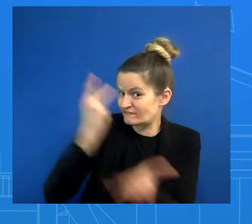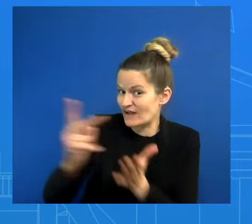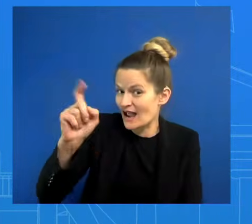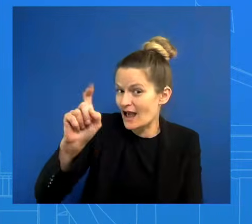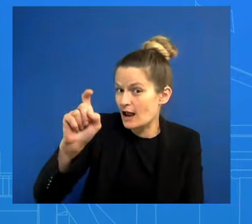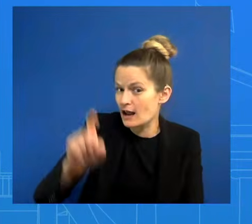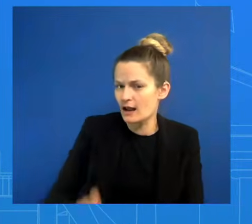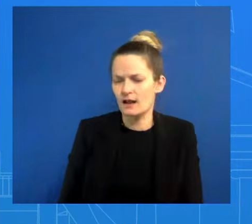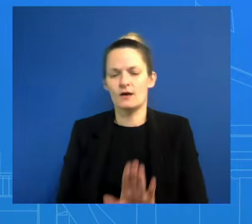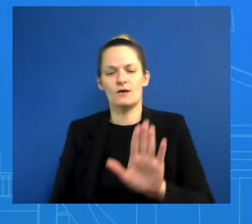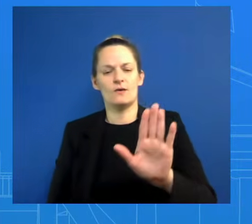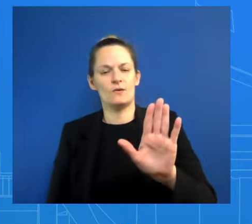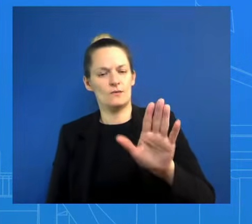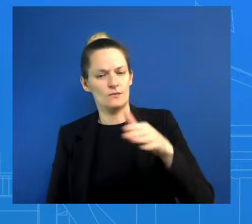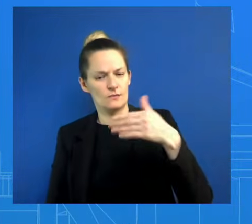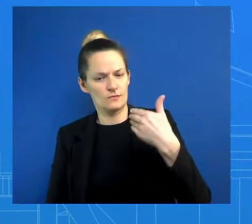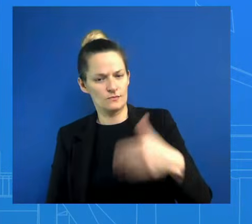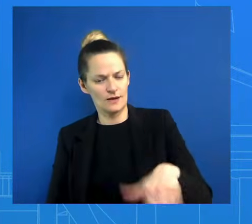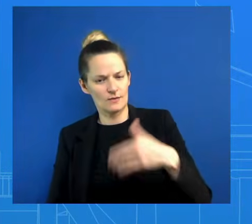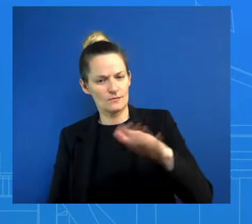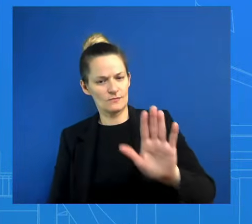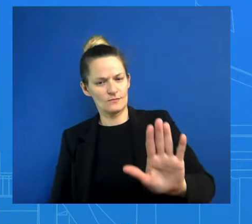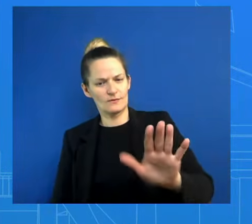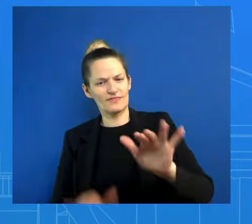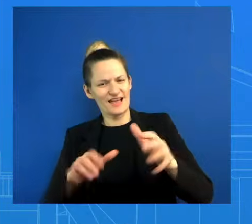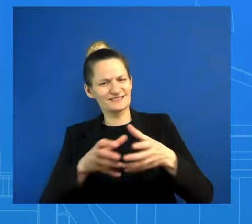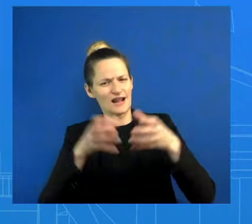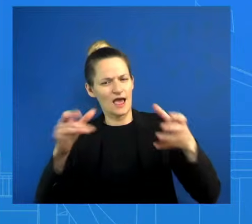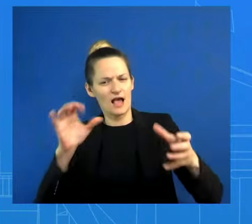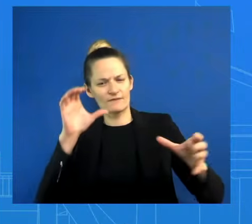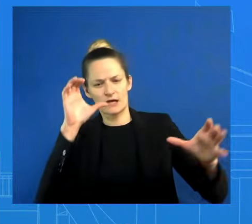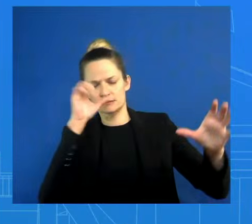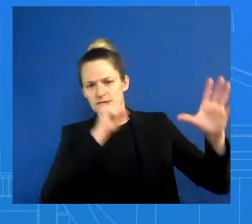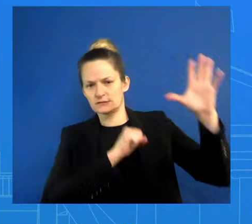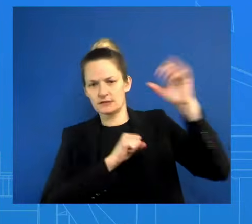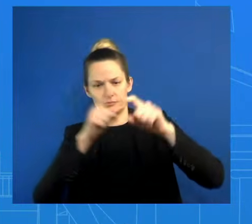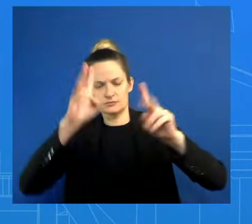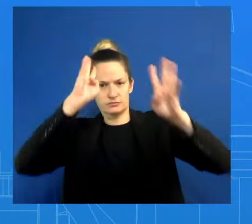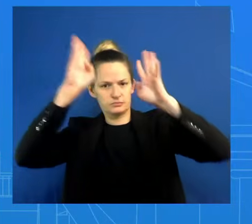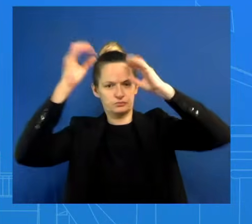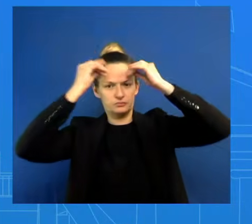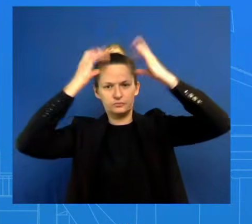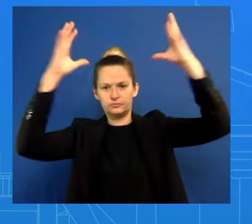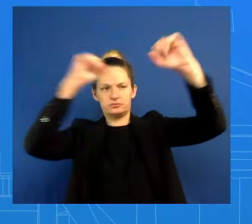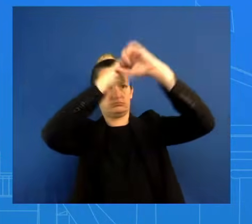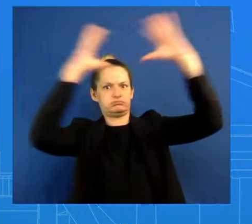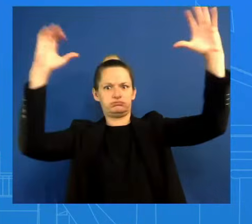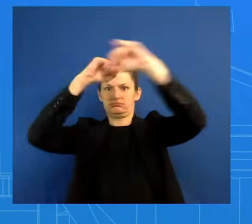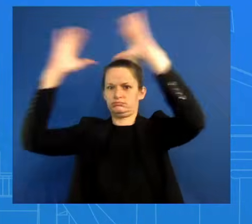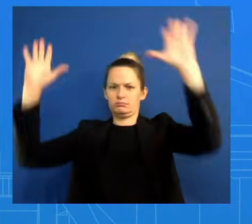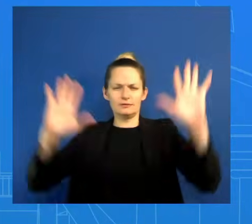I'm -- what I laid out was something that economists said by looking at the Inflation Reduction Act, by examining it and know- --